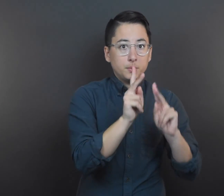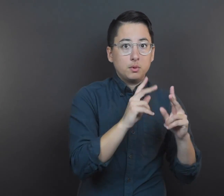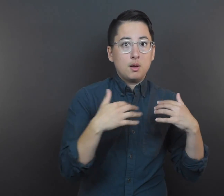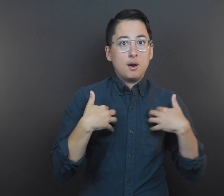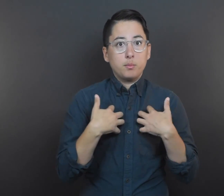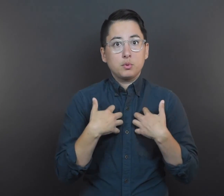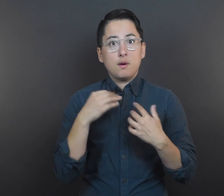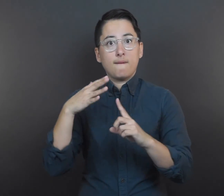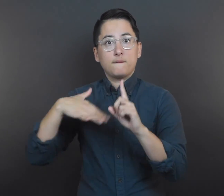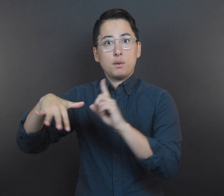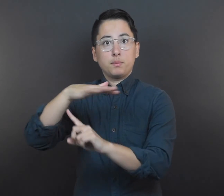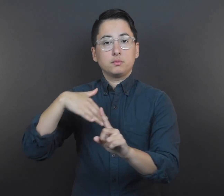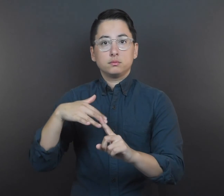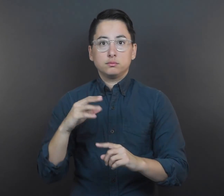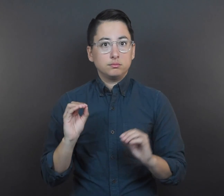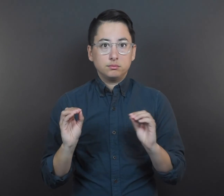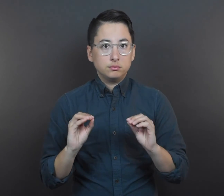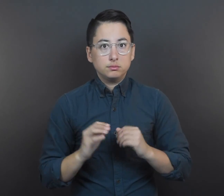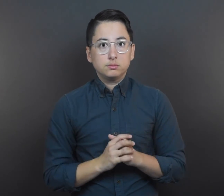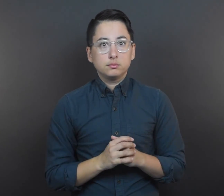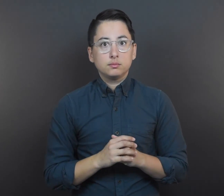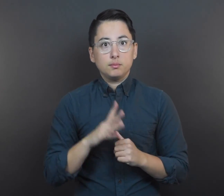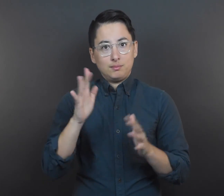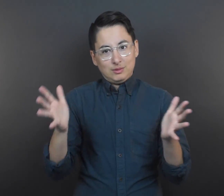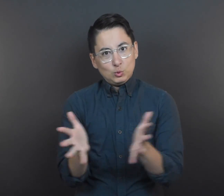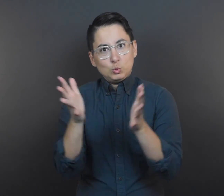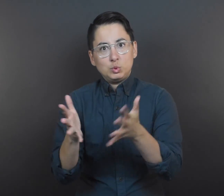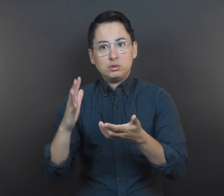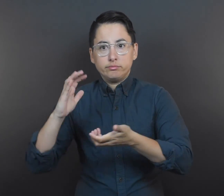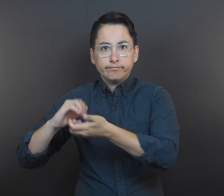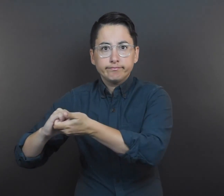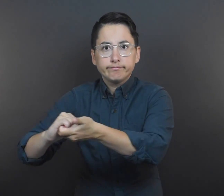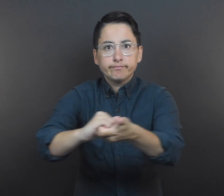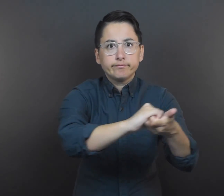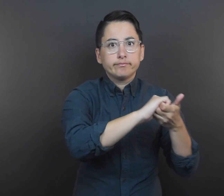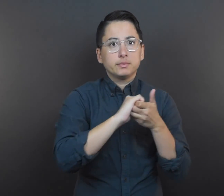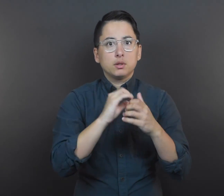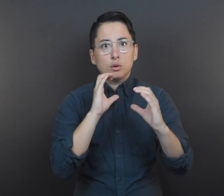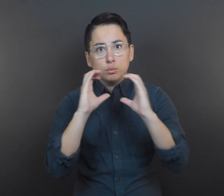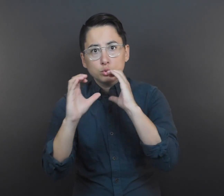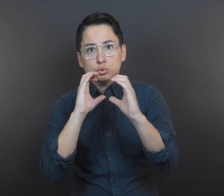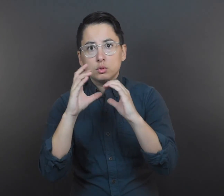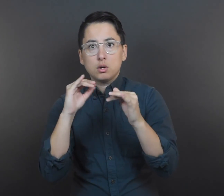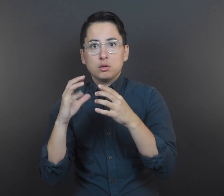By promoting collaboration, communication, and coordination using a One Health approach